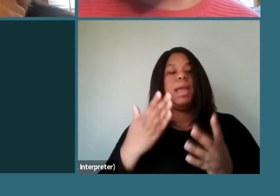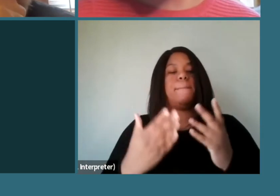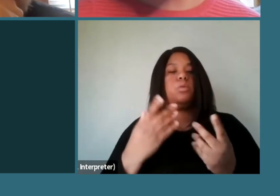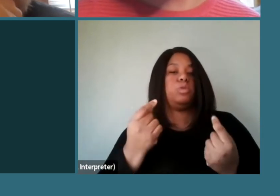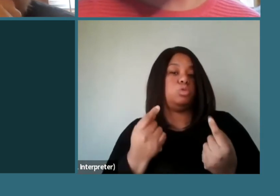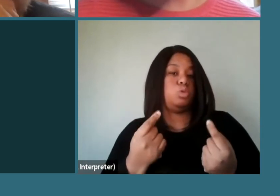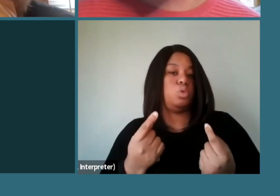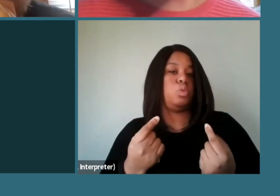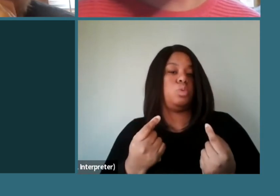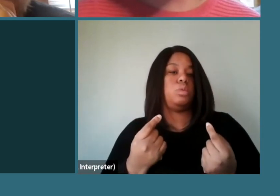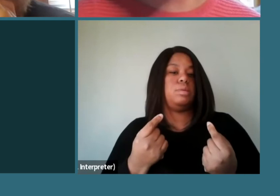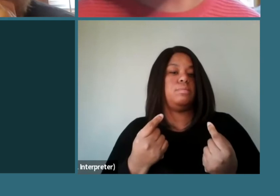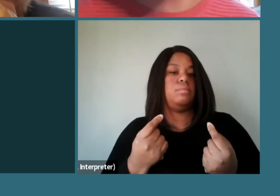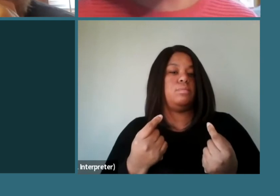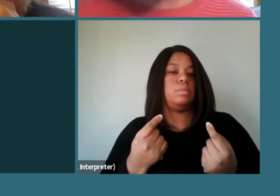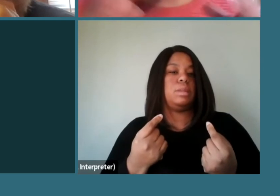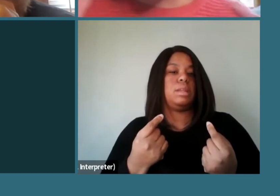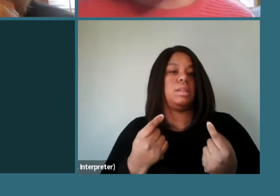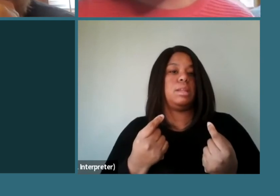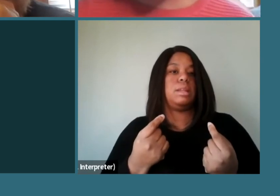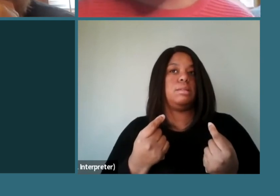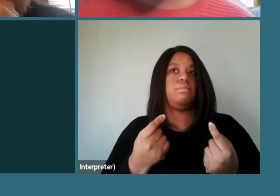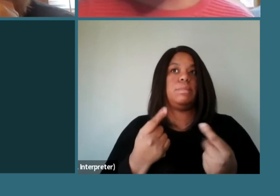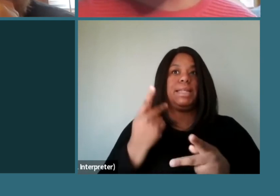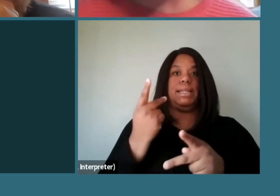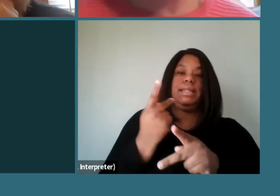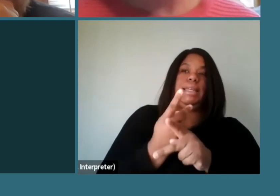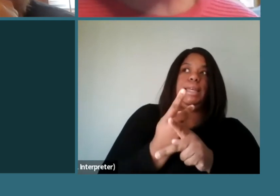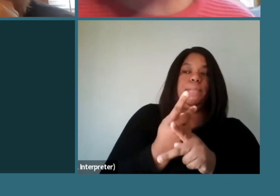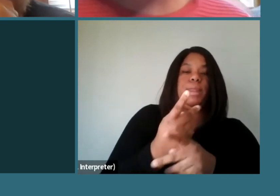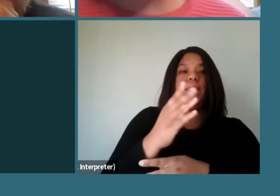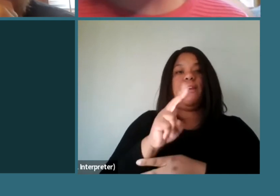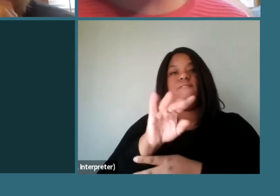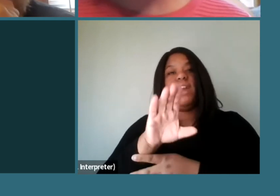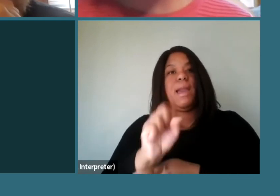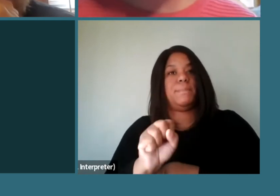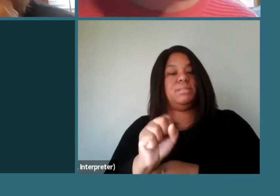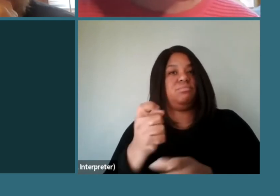keep those vibes because it kind of gives us overall feeling of the image. And then maybe if there's a bunch